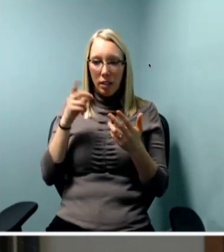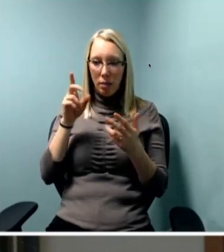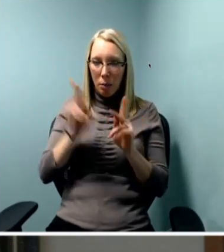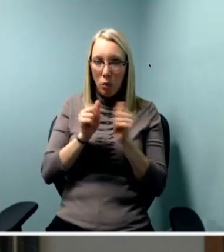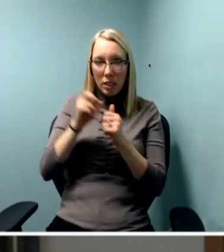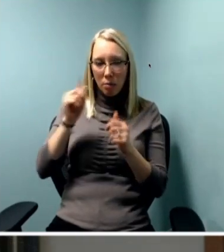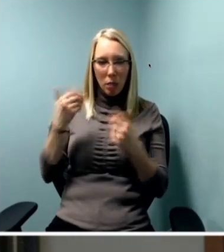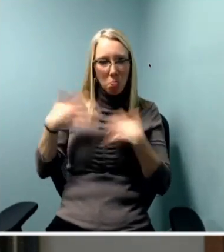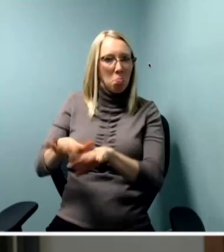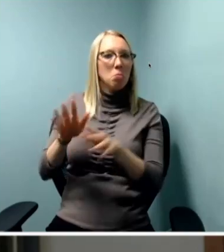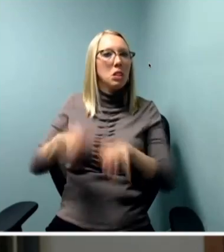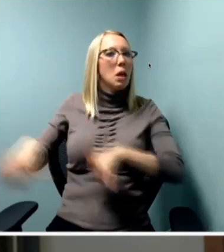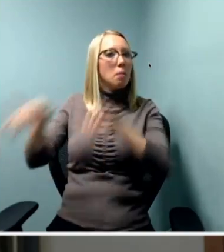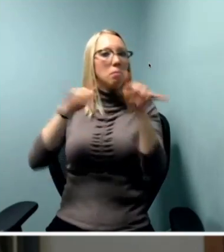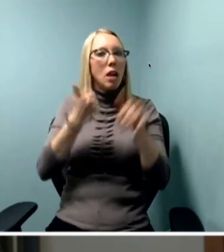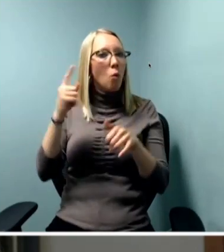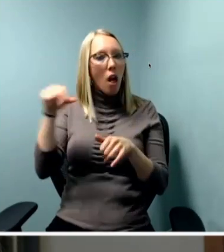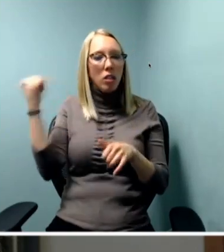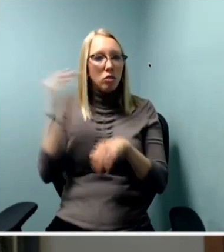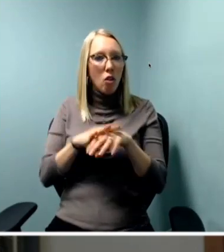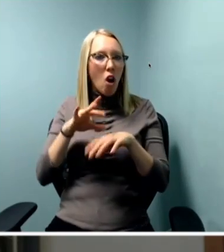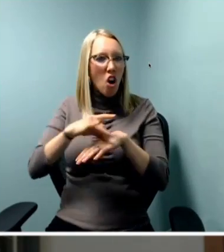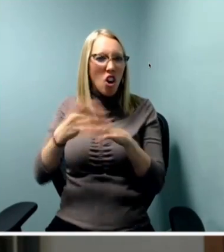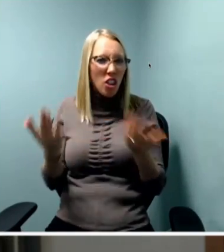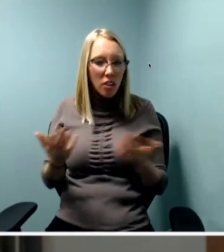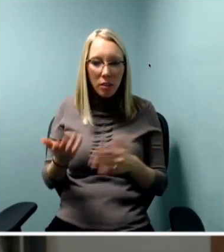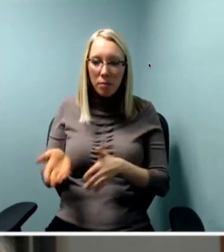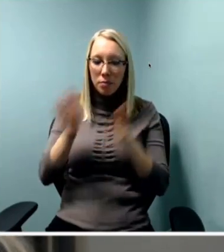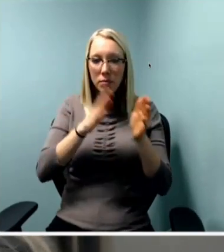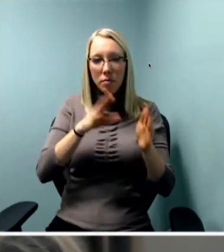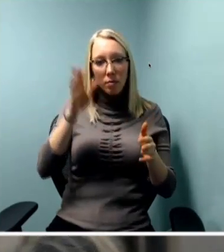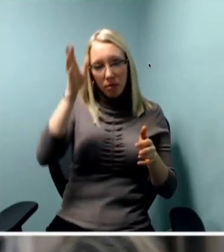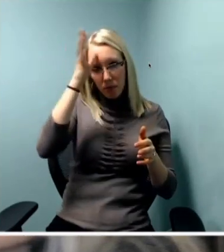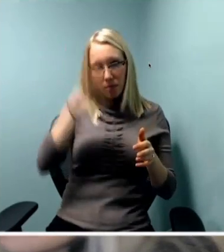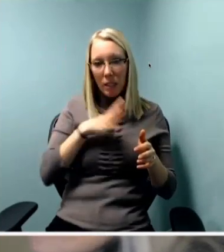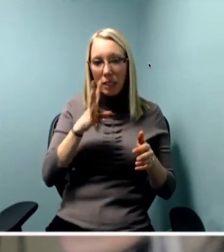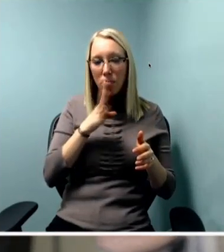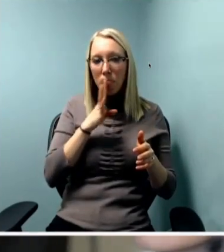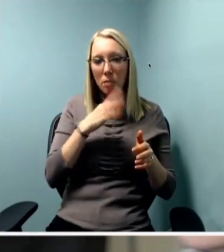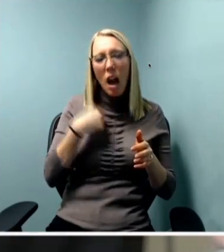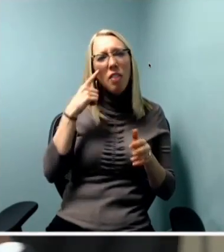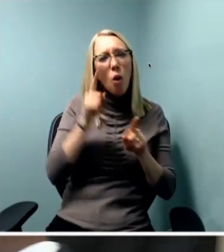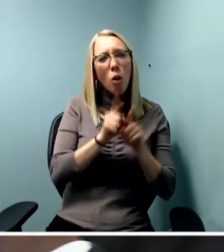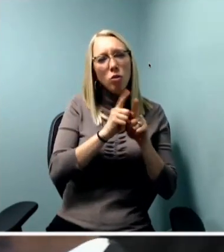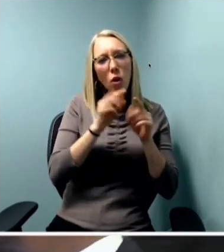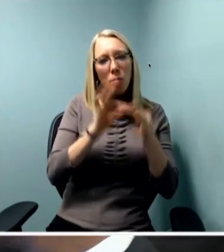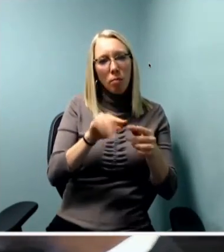(John) I think it's also a marketing issue both for the artist with disability as well as presenters,